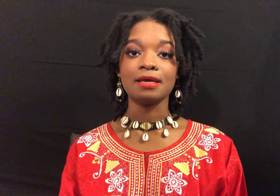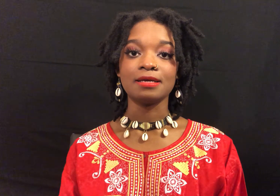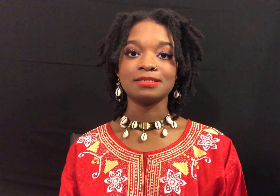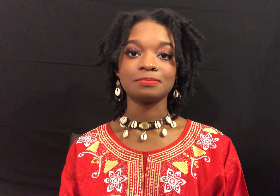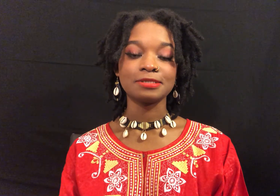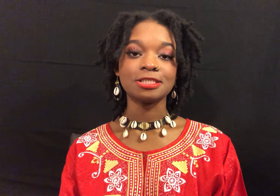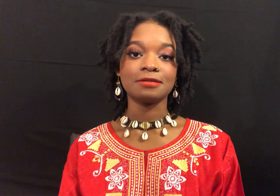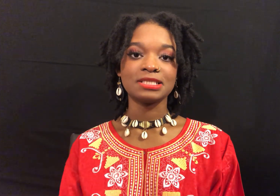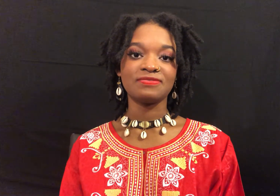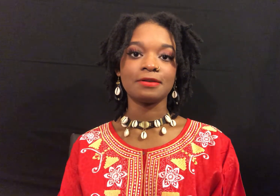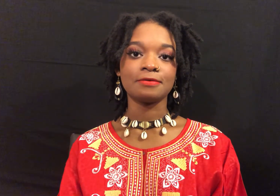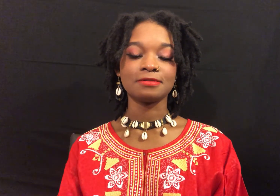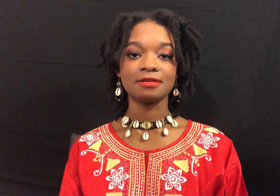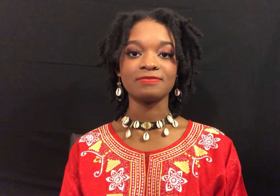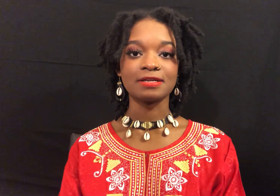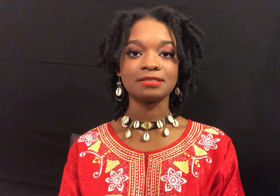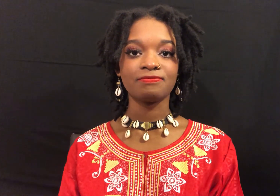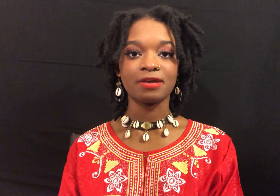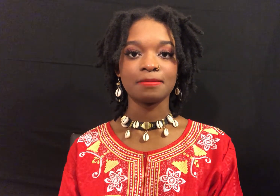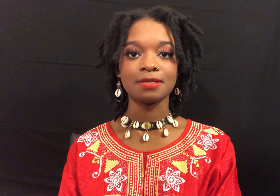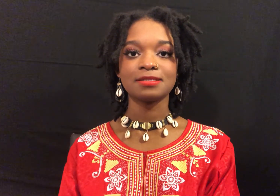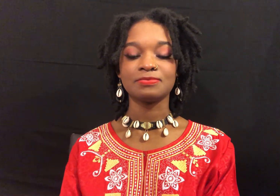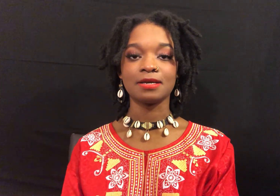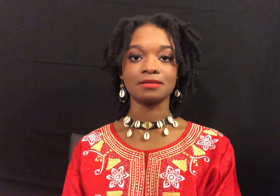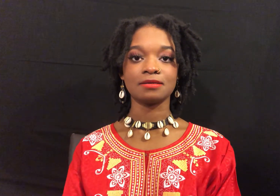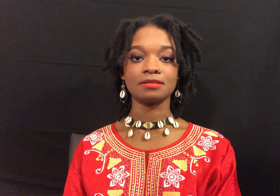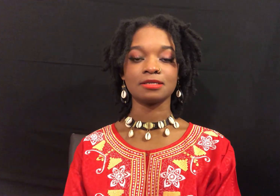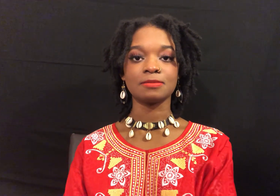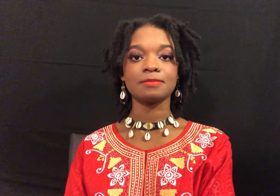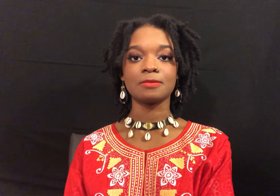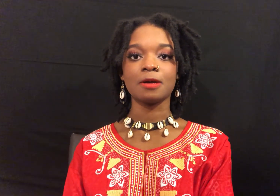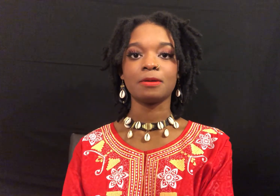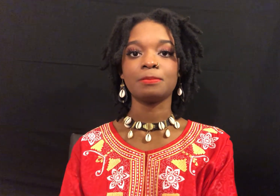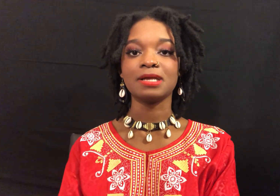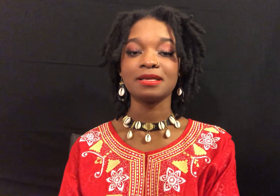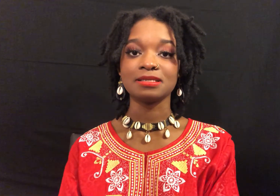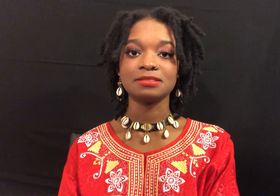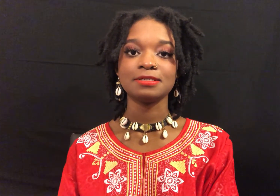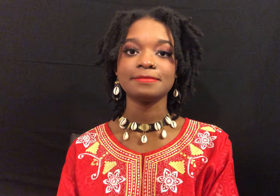and please share this video with your friends and family so we can learn a little bit more about black history.